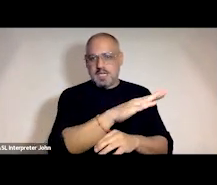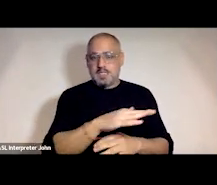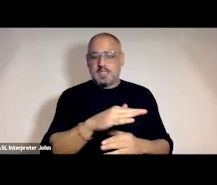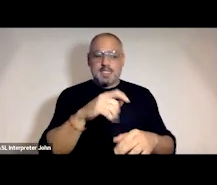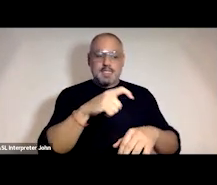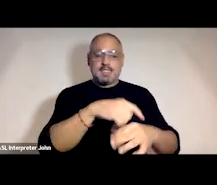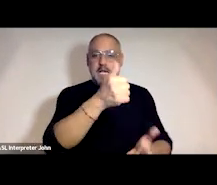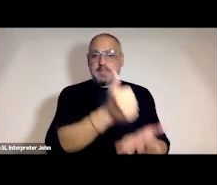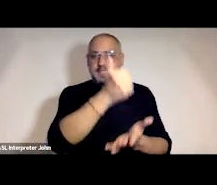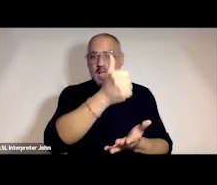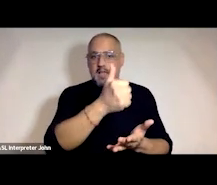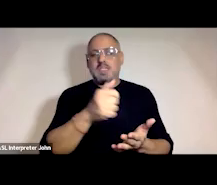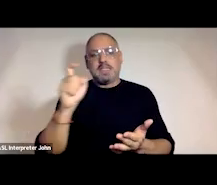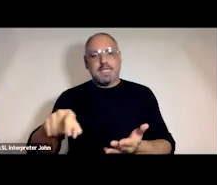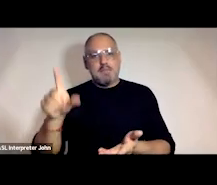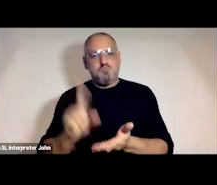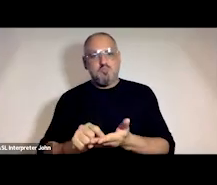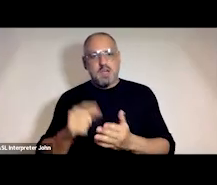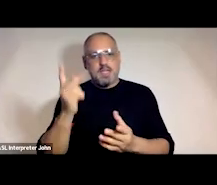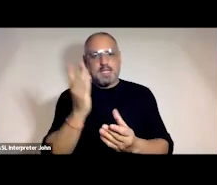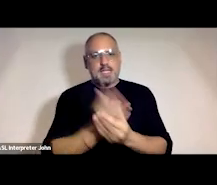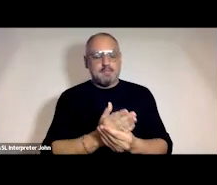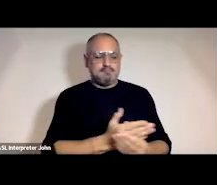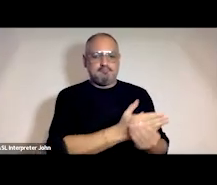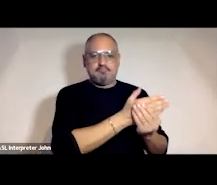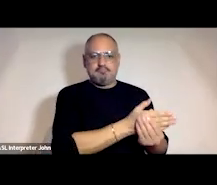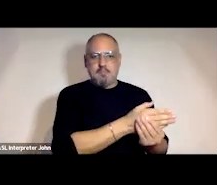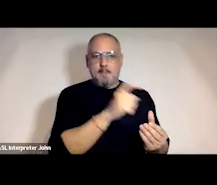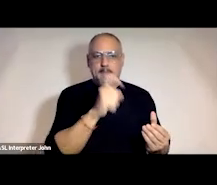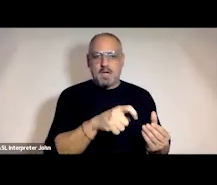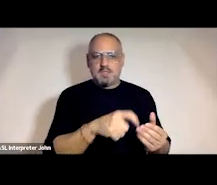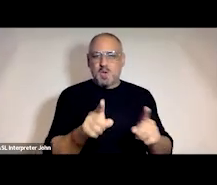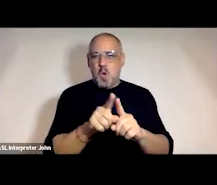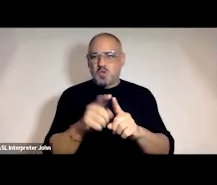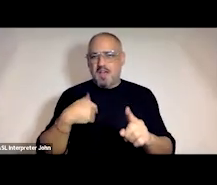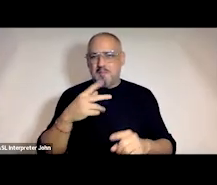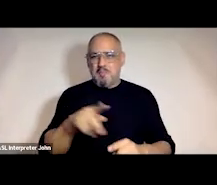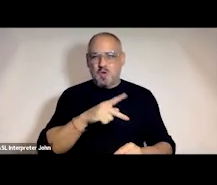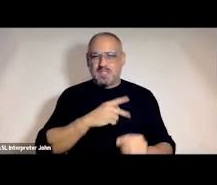so you need to print this out to keep in your records. It also comes with a personalized cover sheet